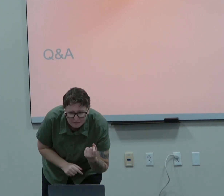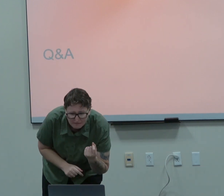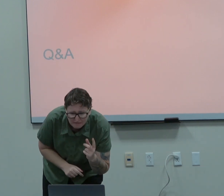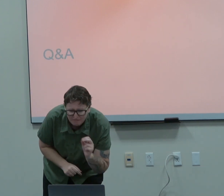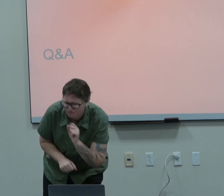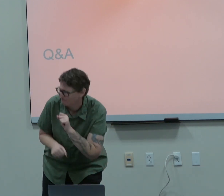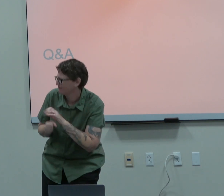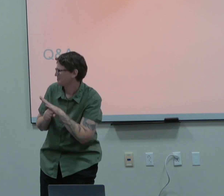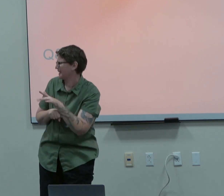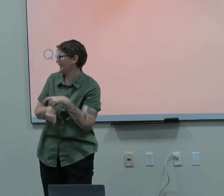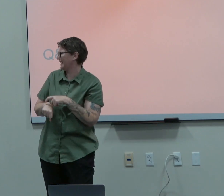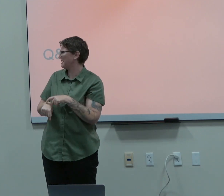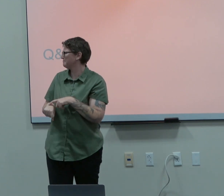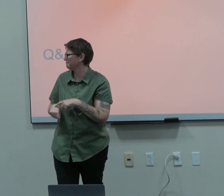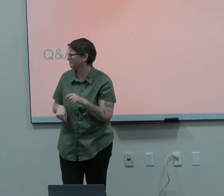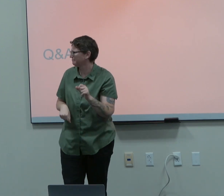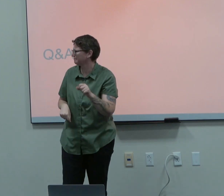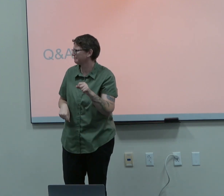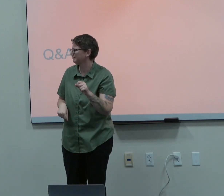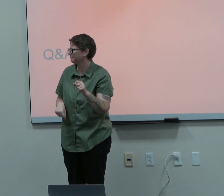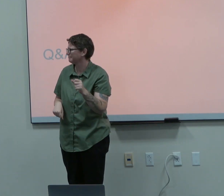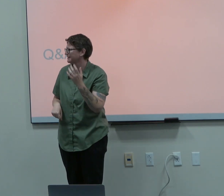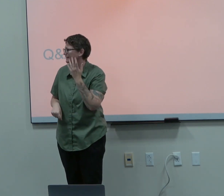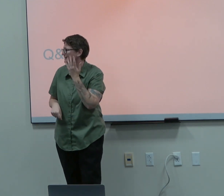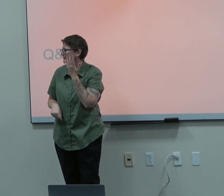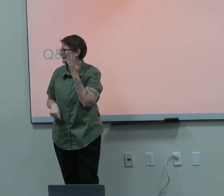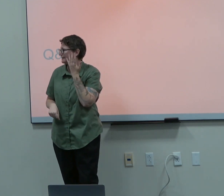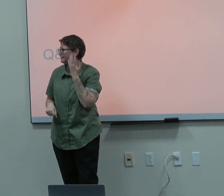Tiffany is asking for the time. Oh yes, we have plenty of time.